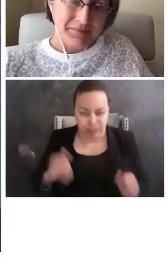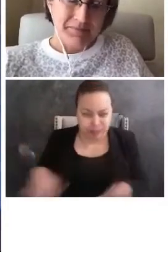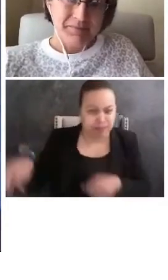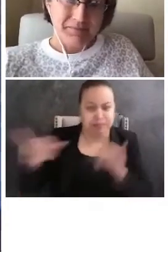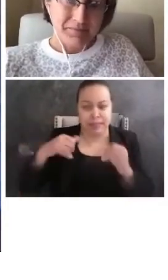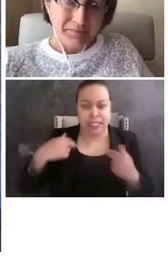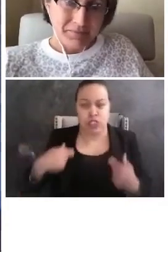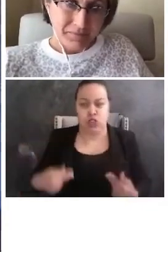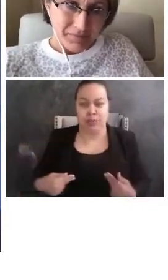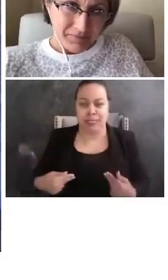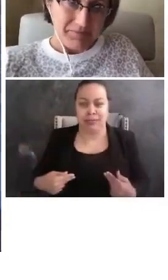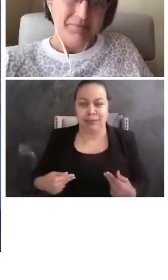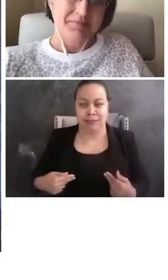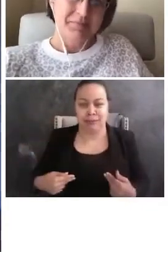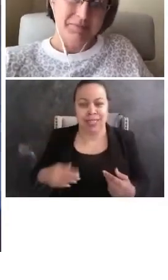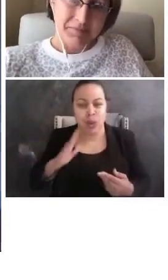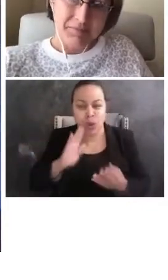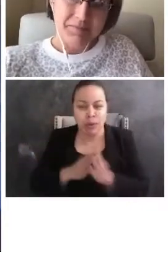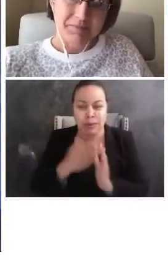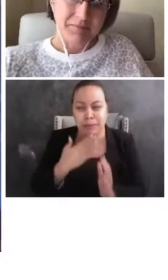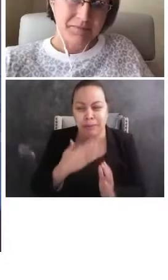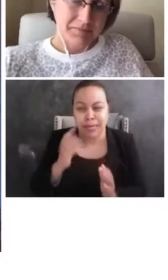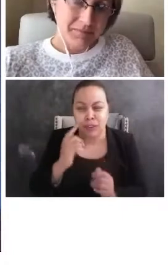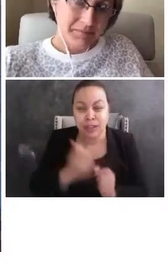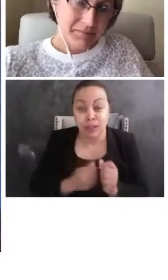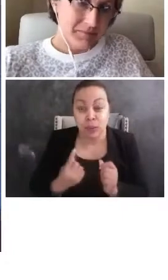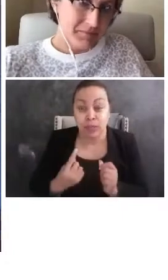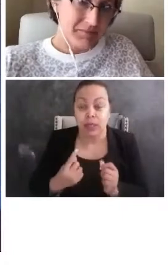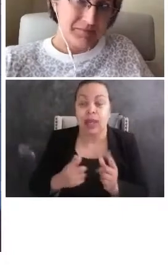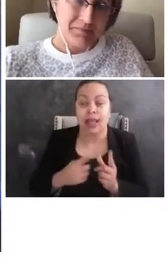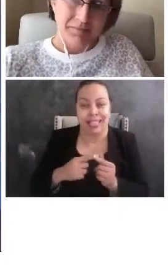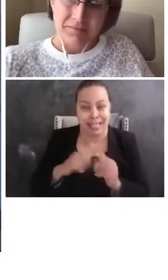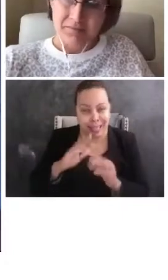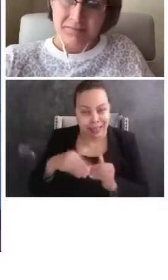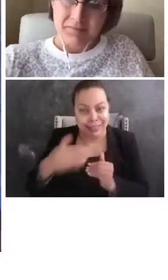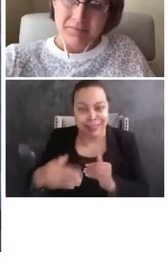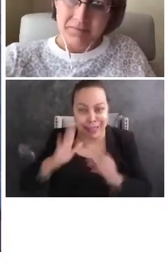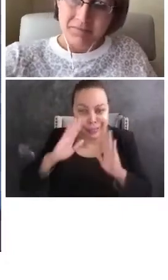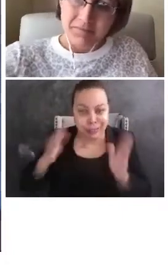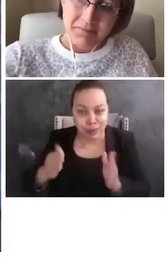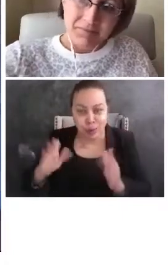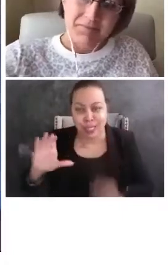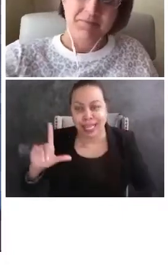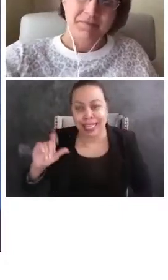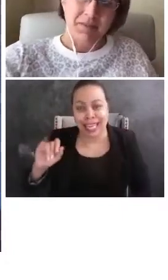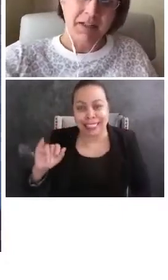Classism is the next thing to deal with.